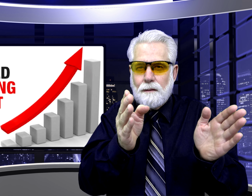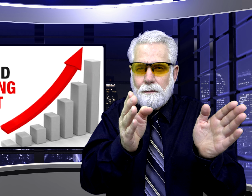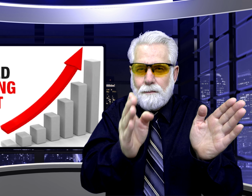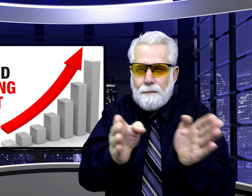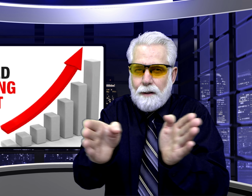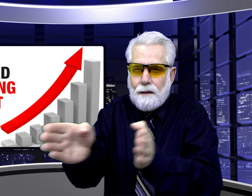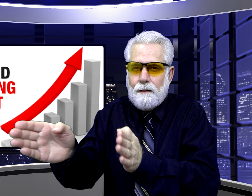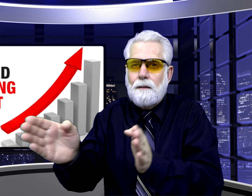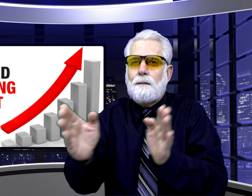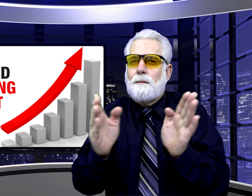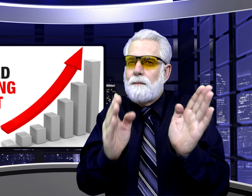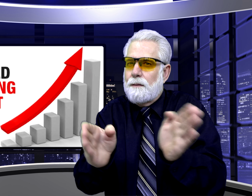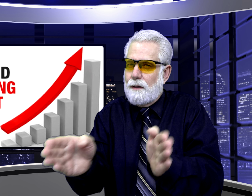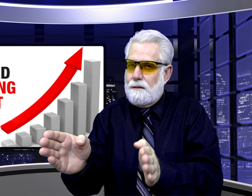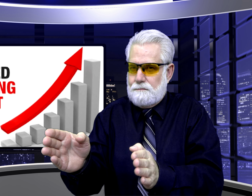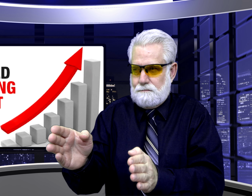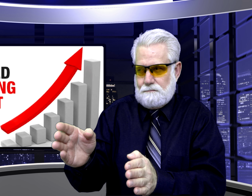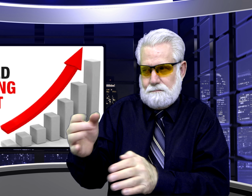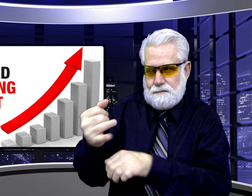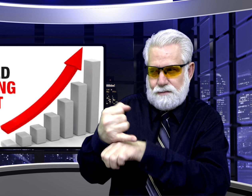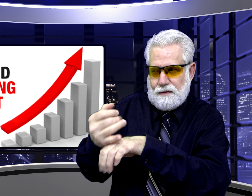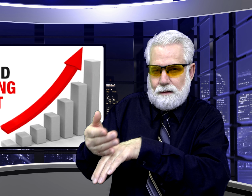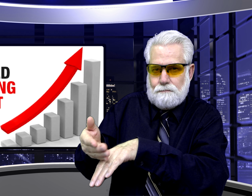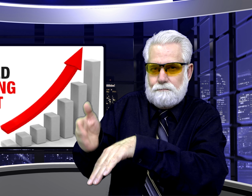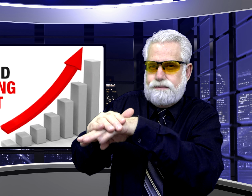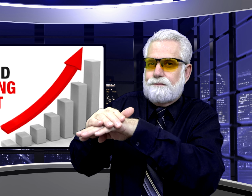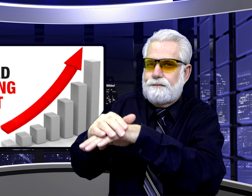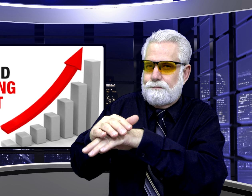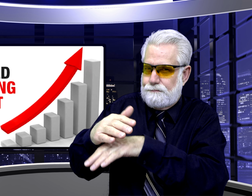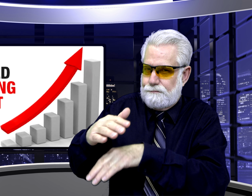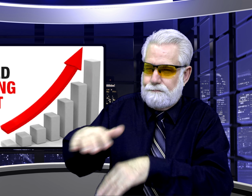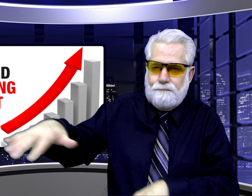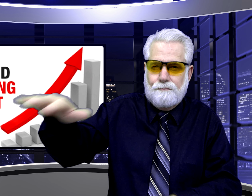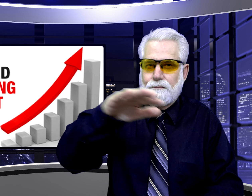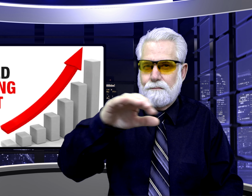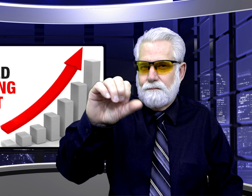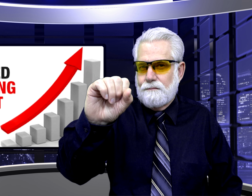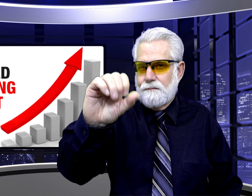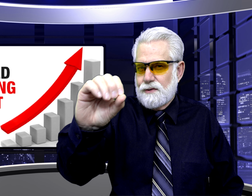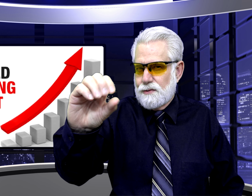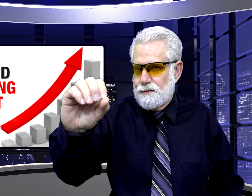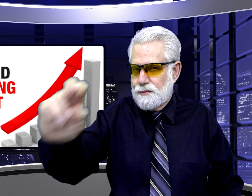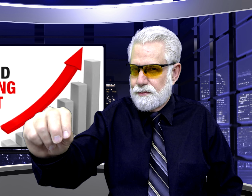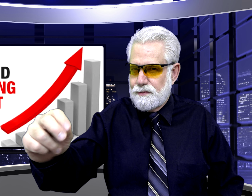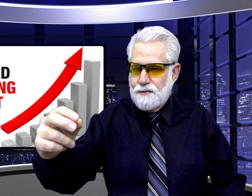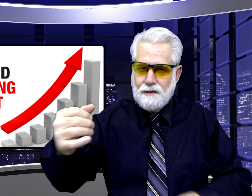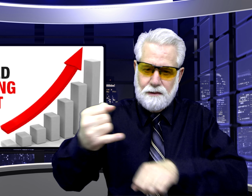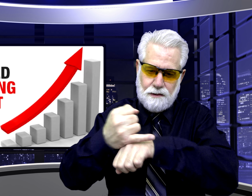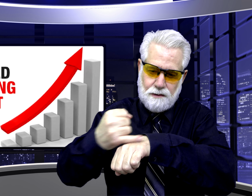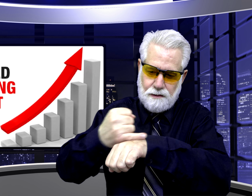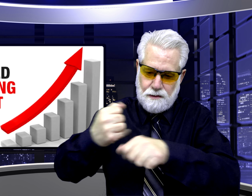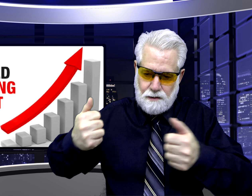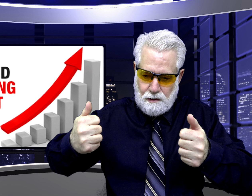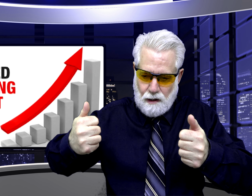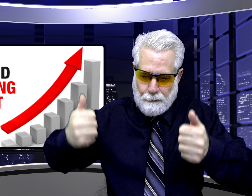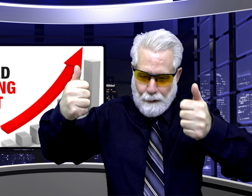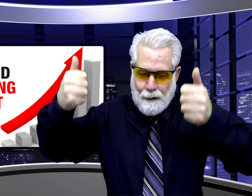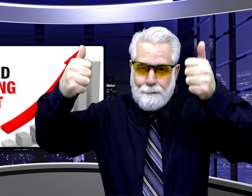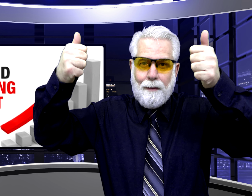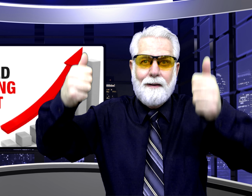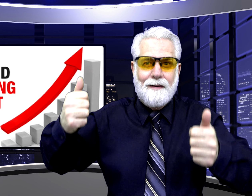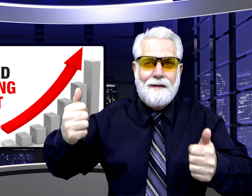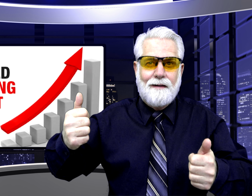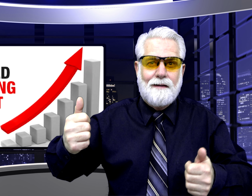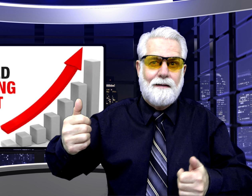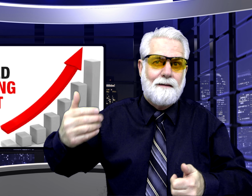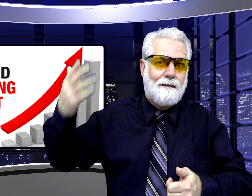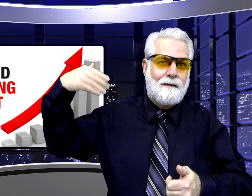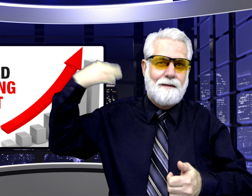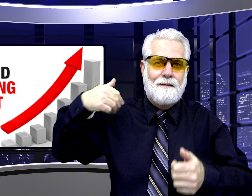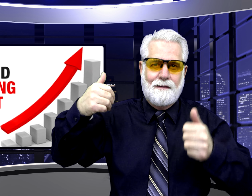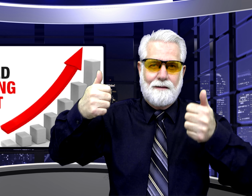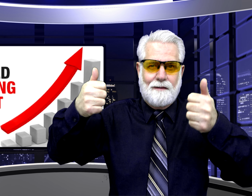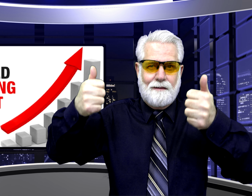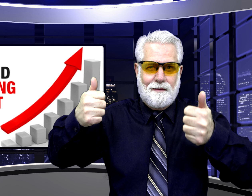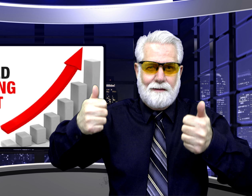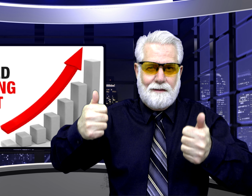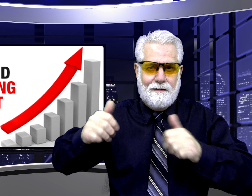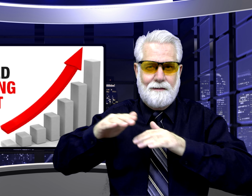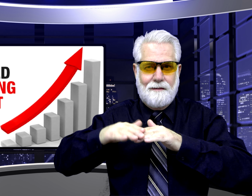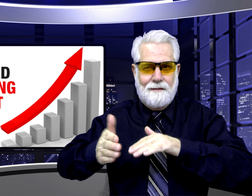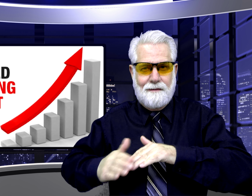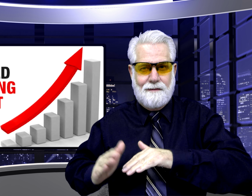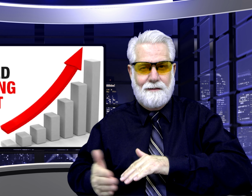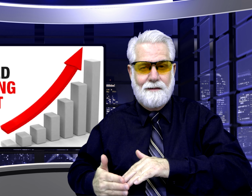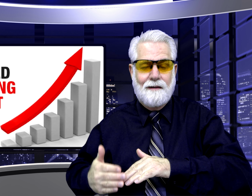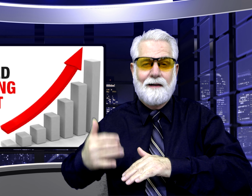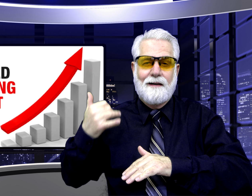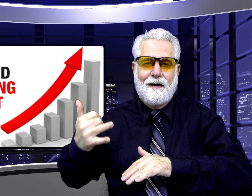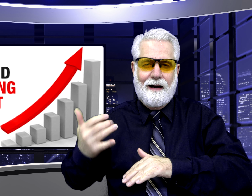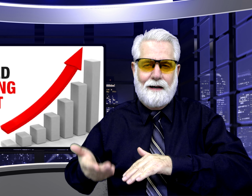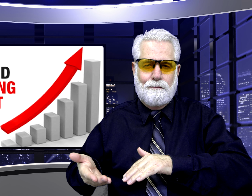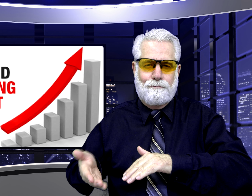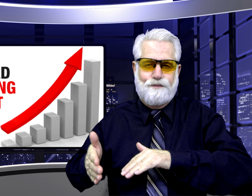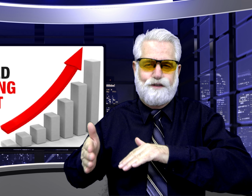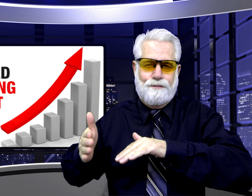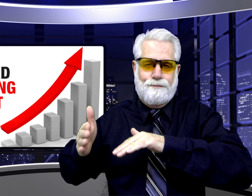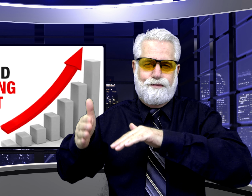If you are planning on anything interest rates are going to raise soon. Awhile ago, they were going down